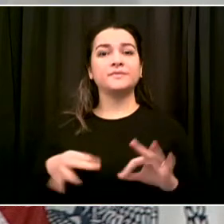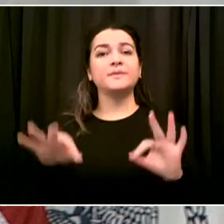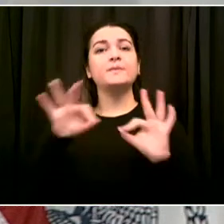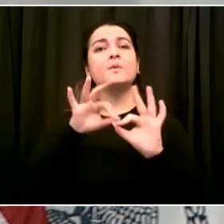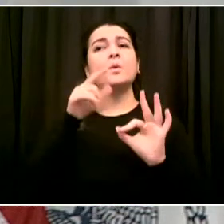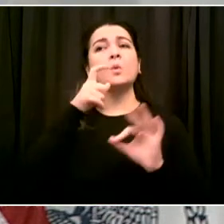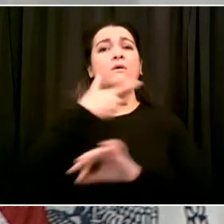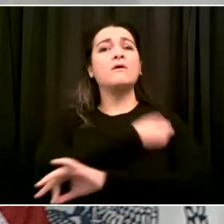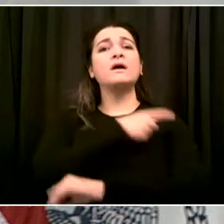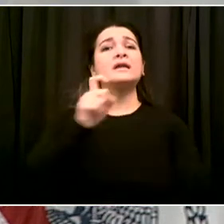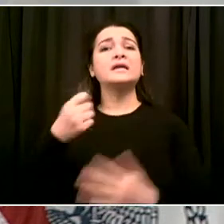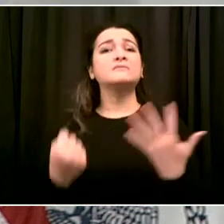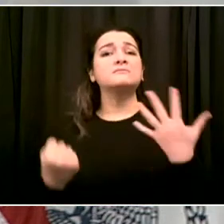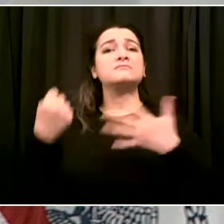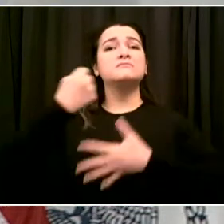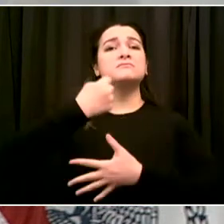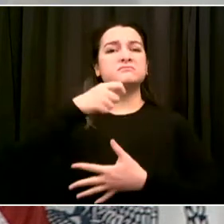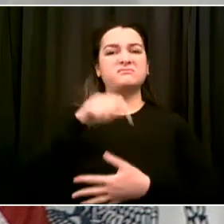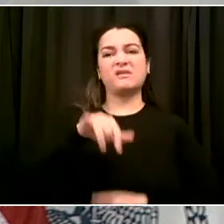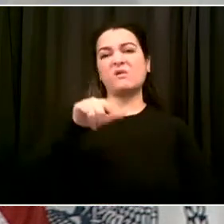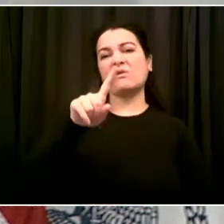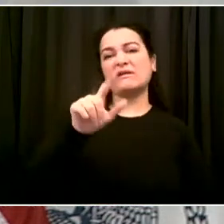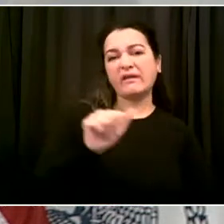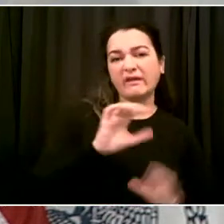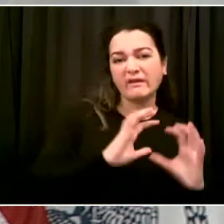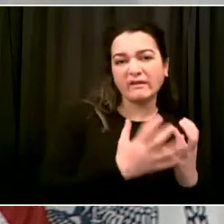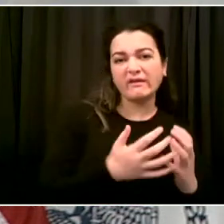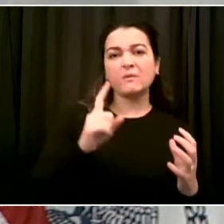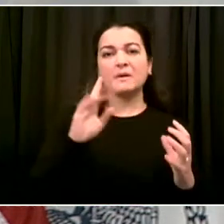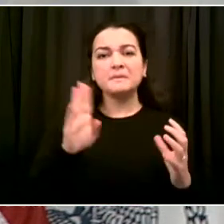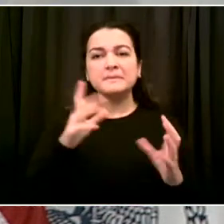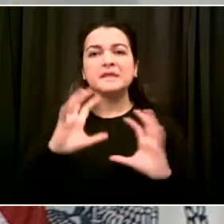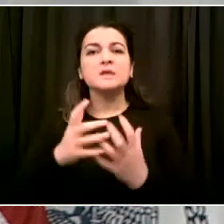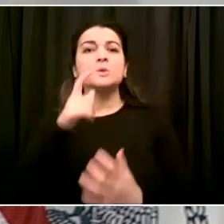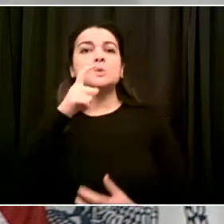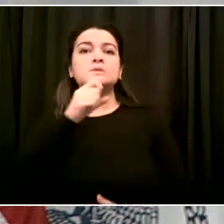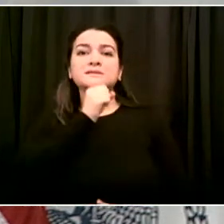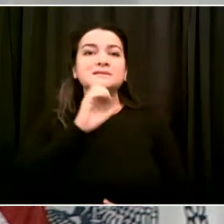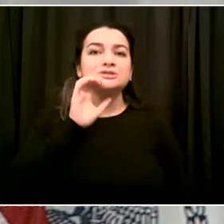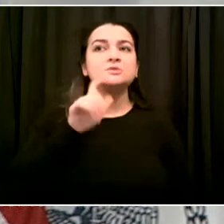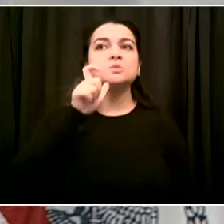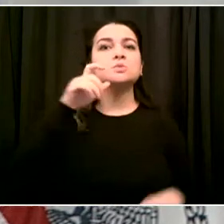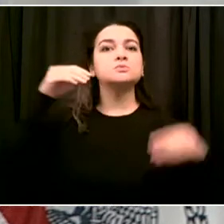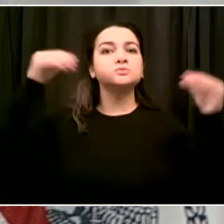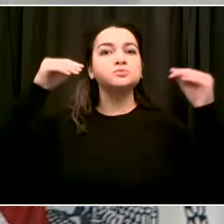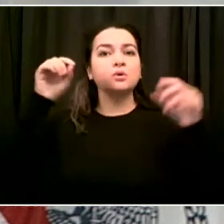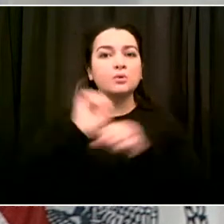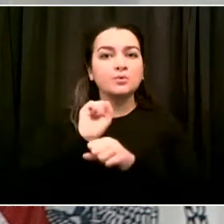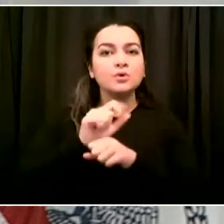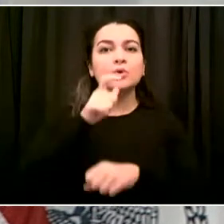ABOUT THE FOLKS WHO WORK IN MY